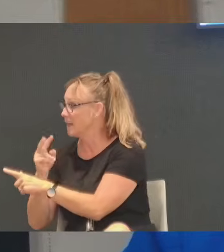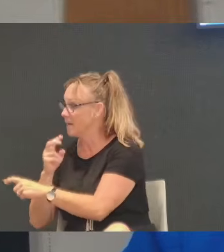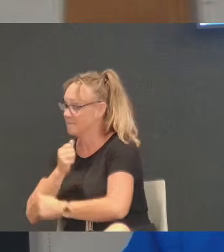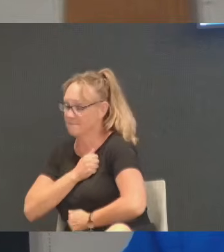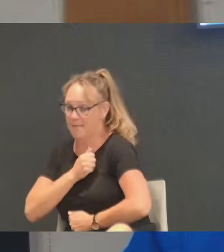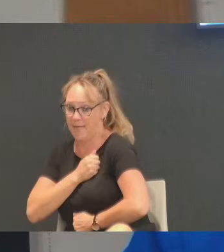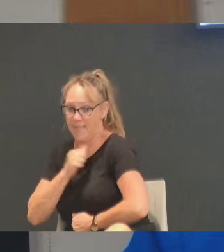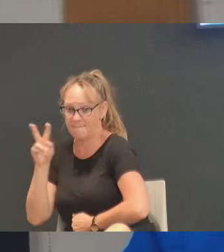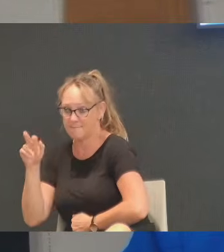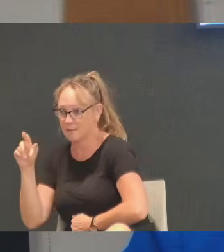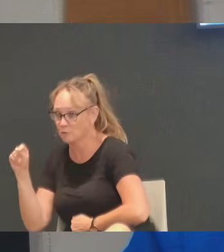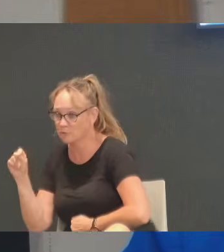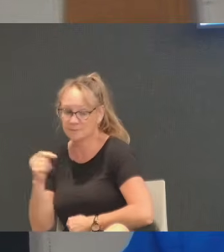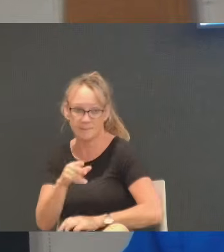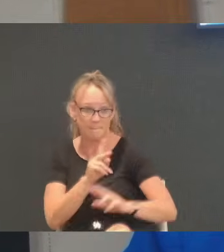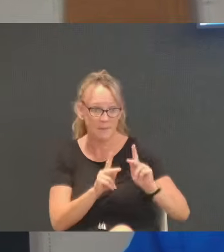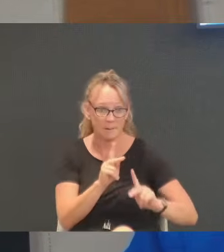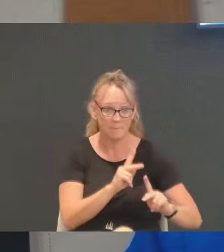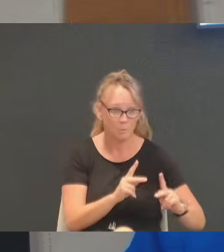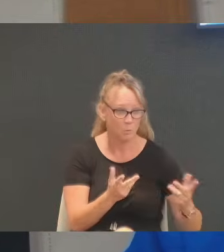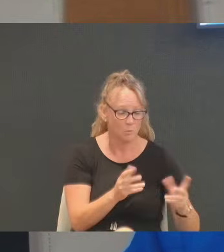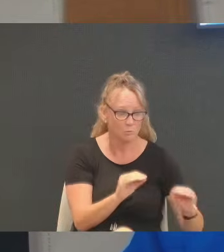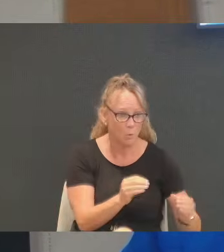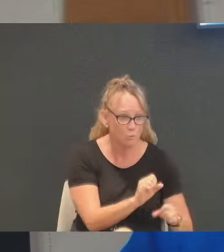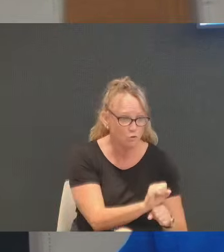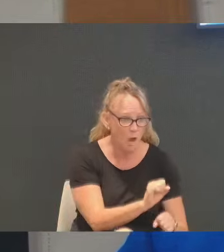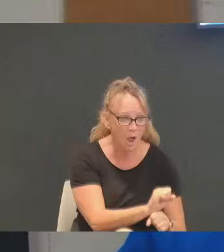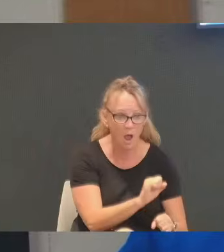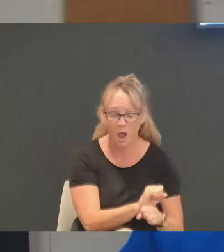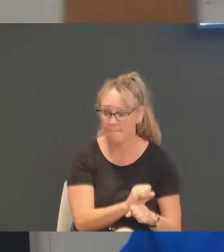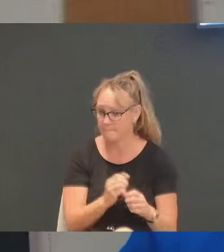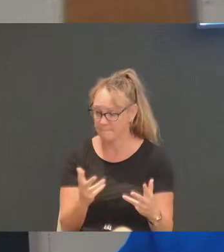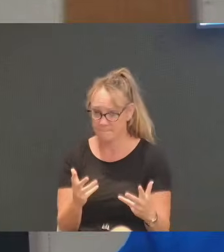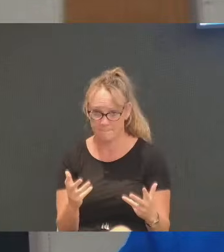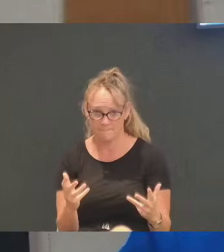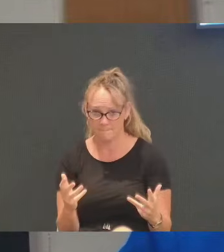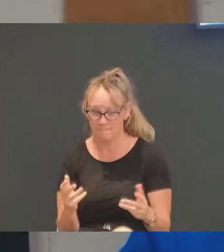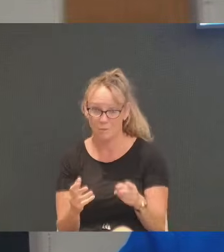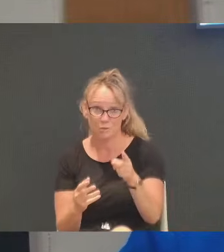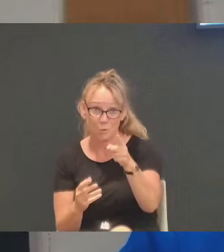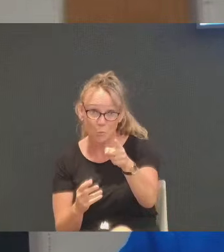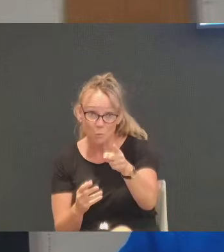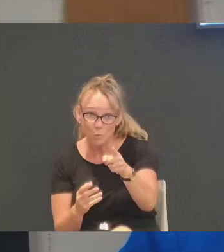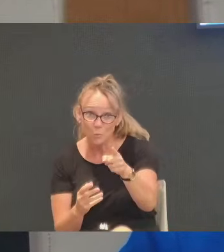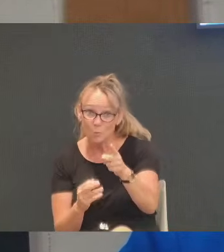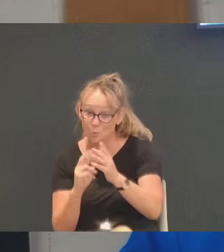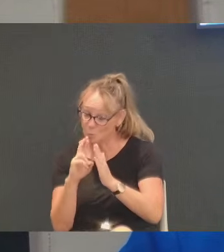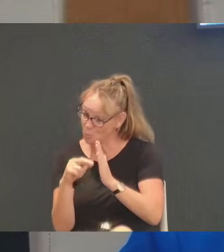lost their jobs. So he has to kind of have a dual track and move quick because people are going to